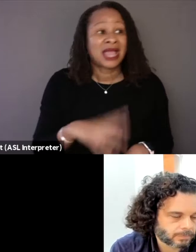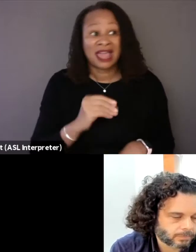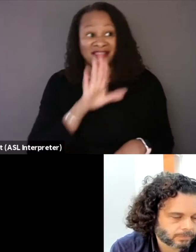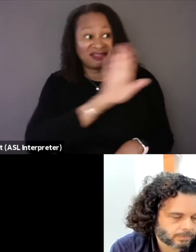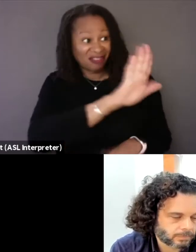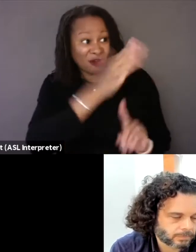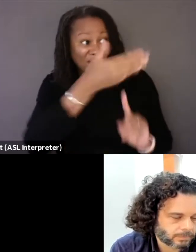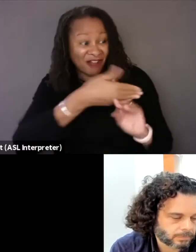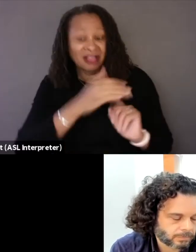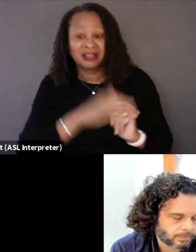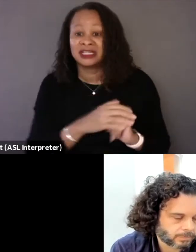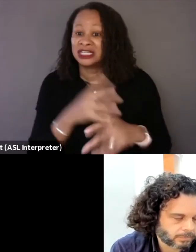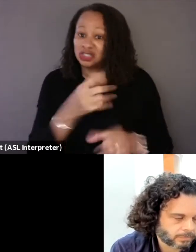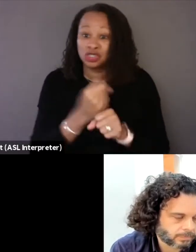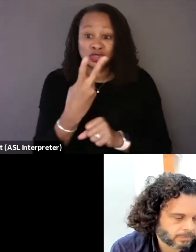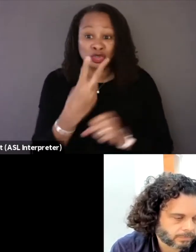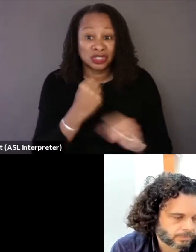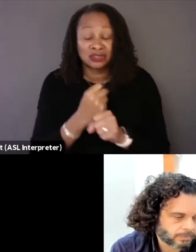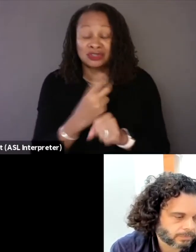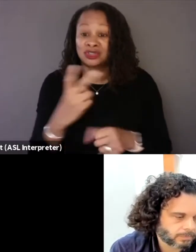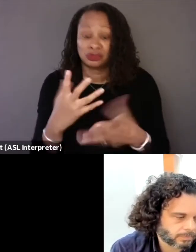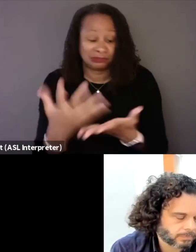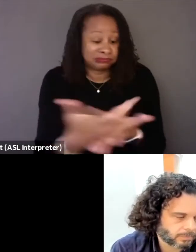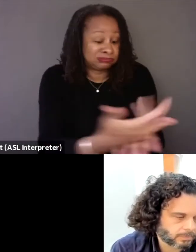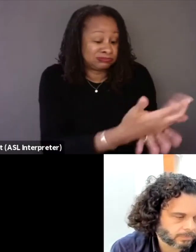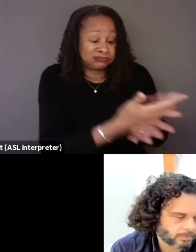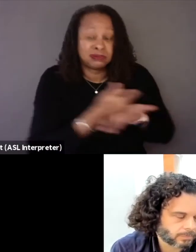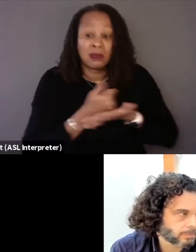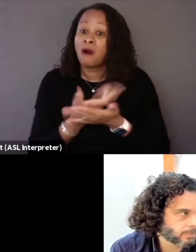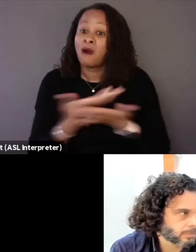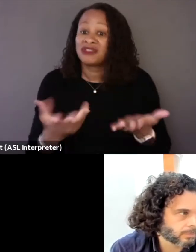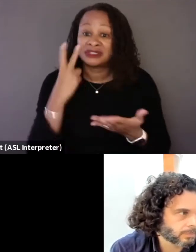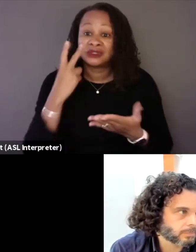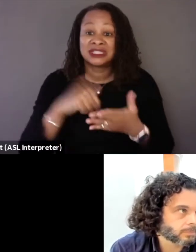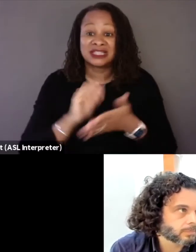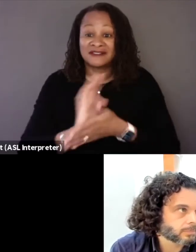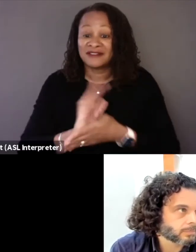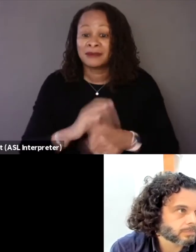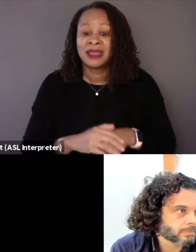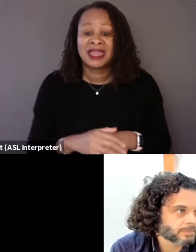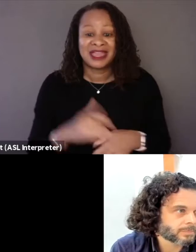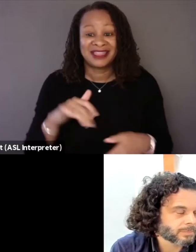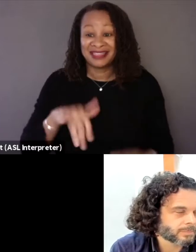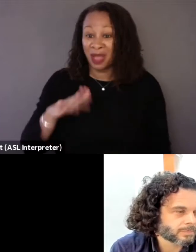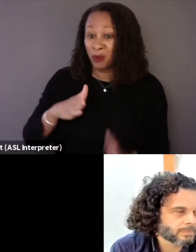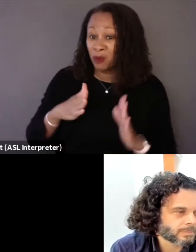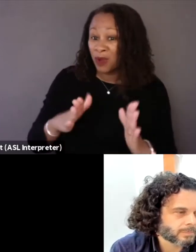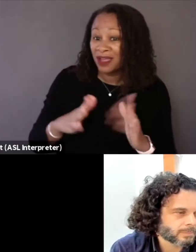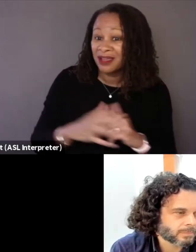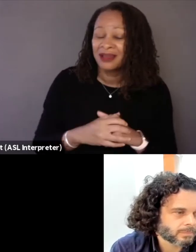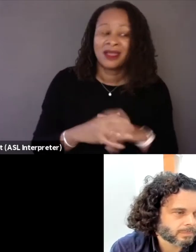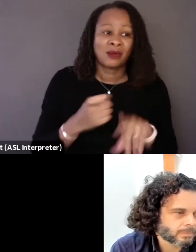of all the facts and things you see in the film. So in that sense, we're very, we come from a position of strength